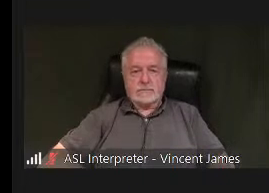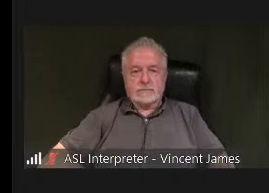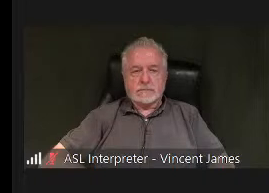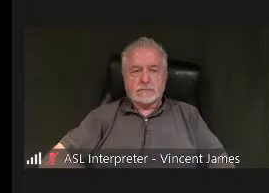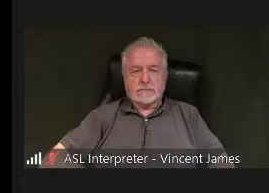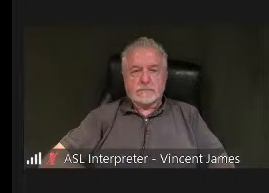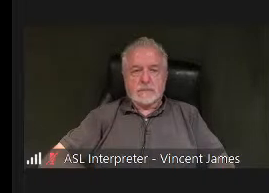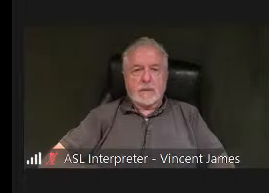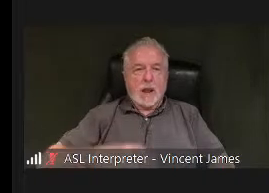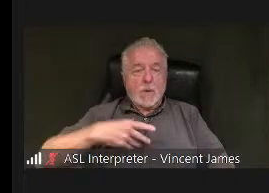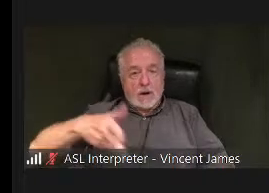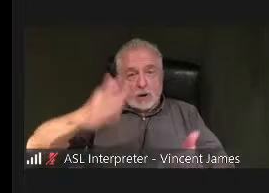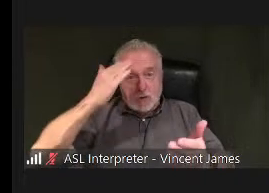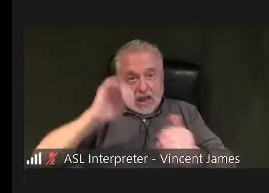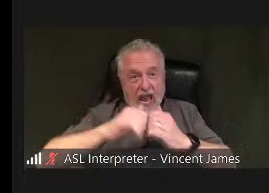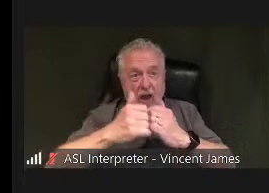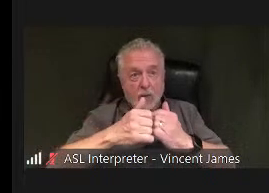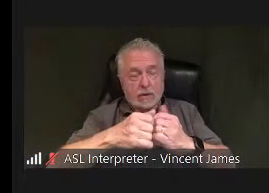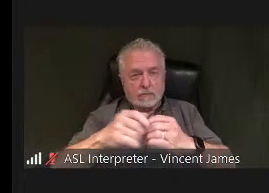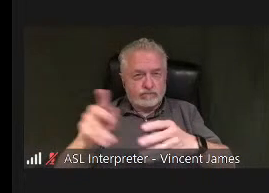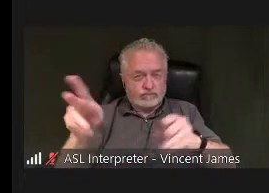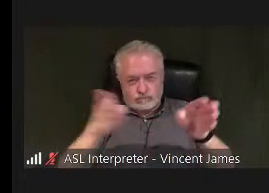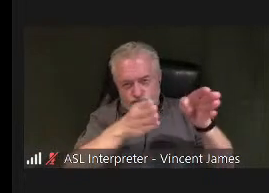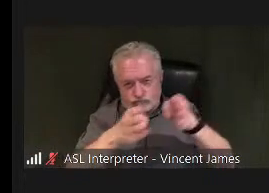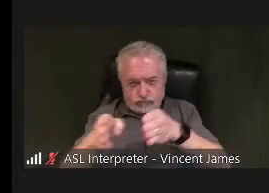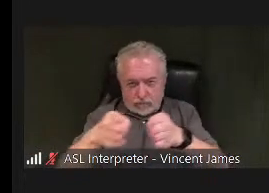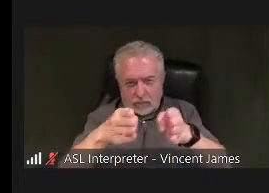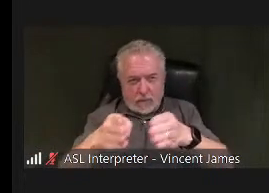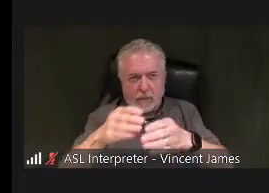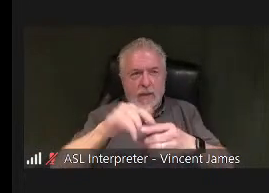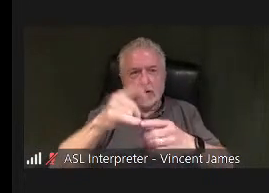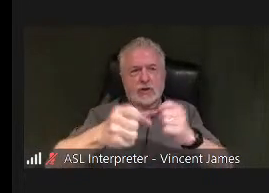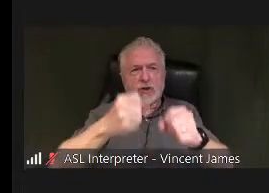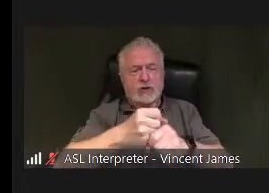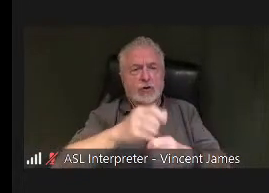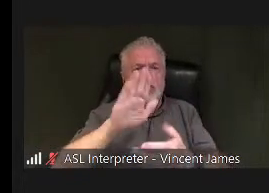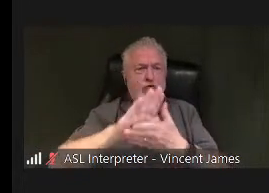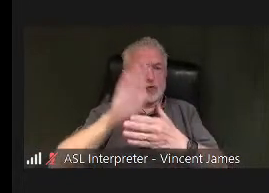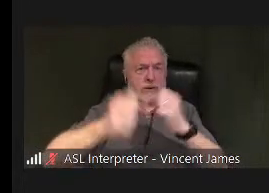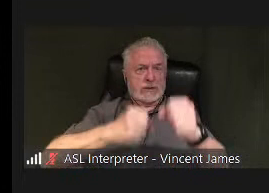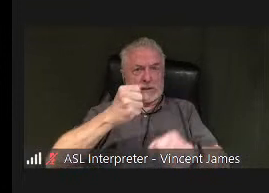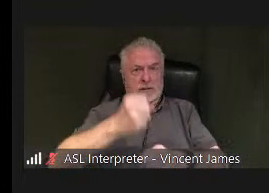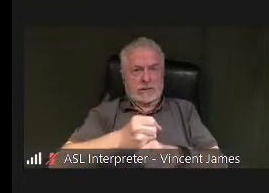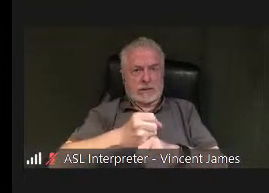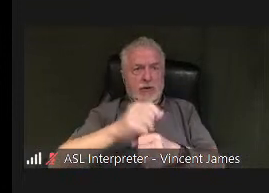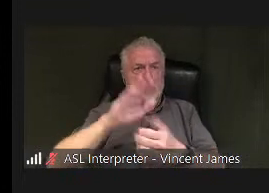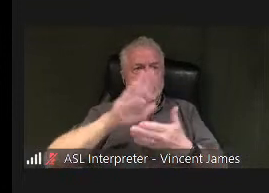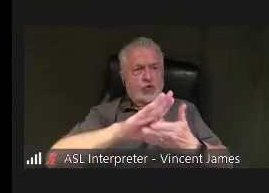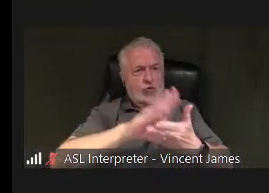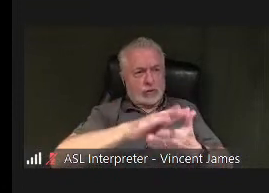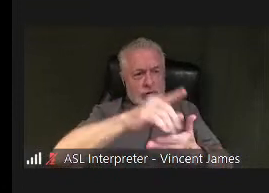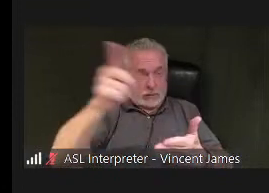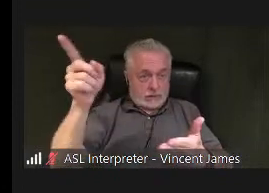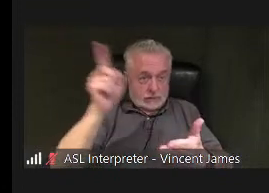I'm going to let you know how we're going to navigate this year and the year, the school year, the school's.